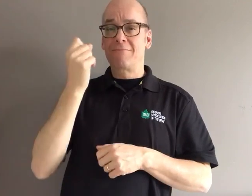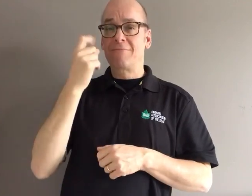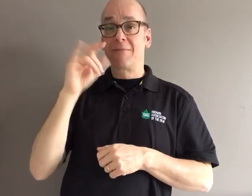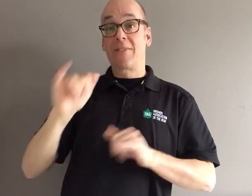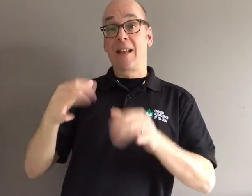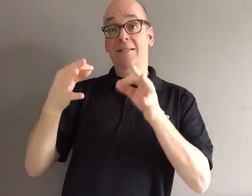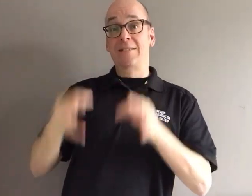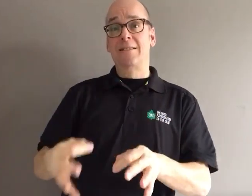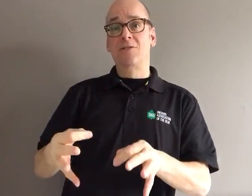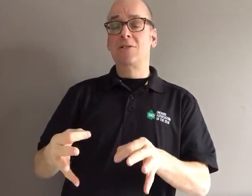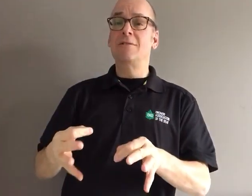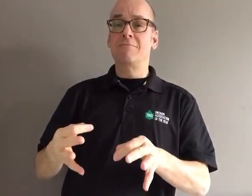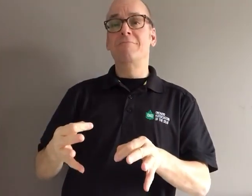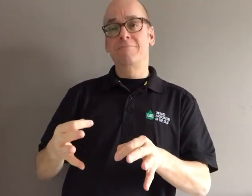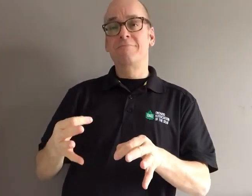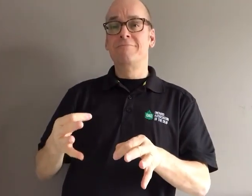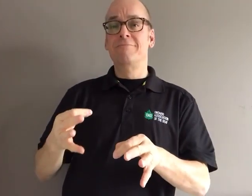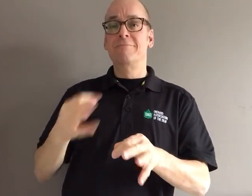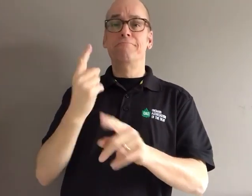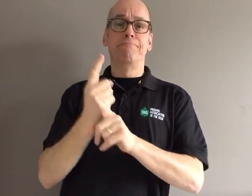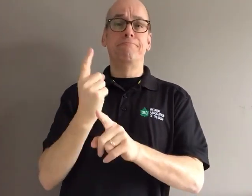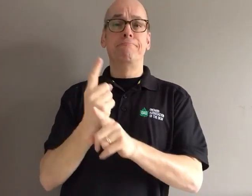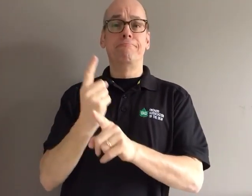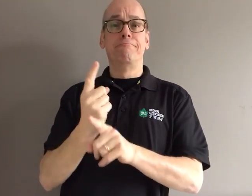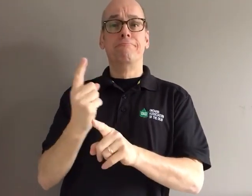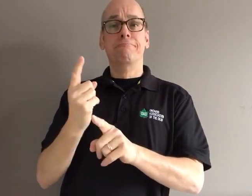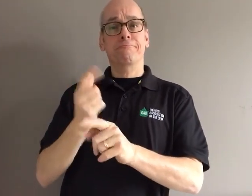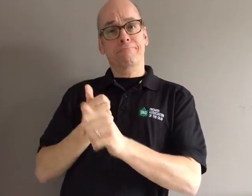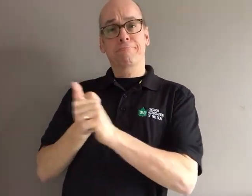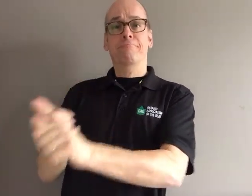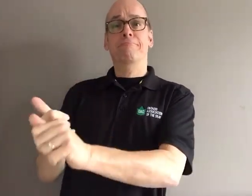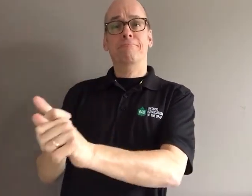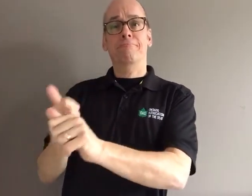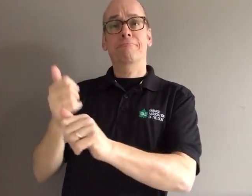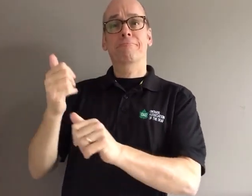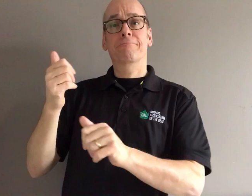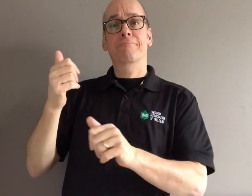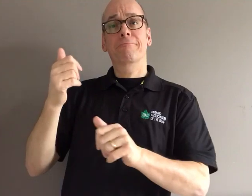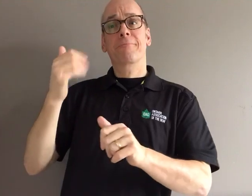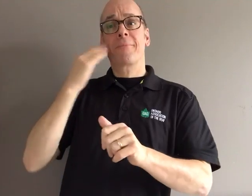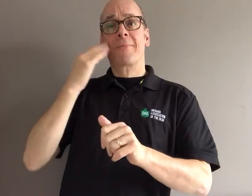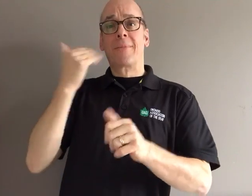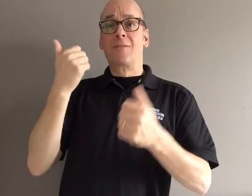Mayfest but we feel this decision to be appropriate